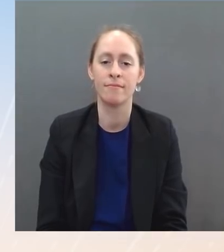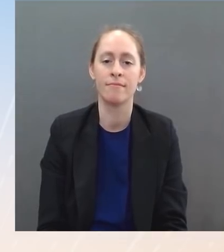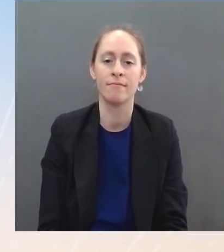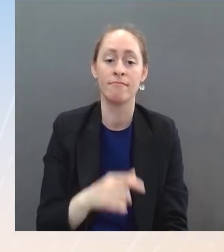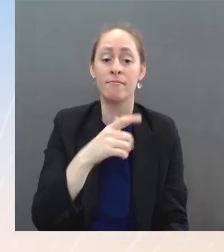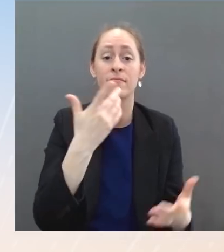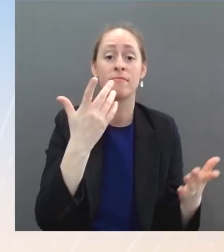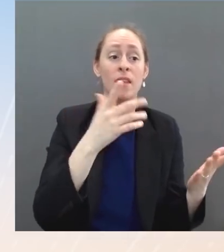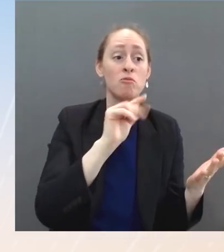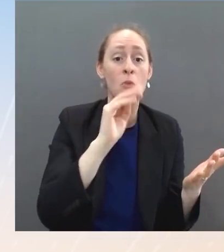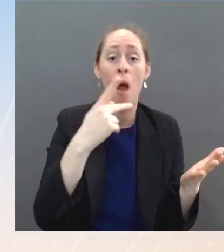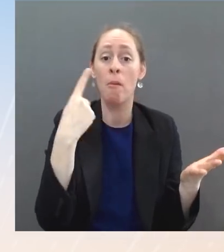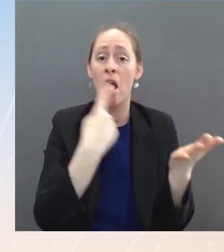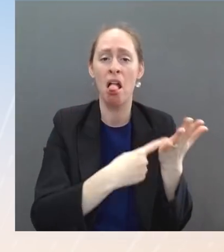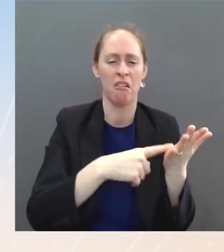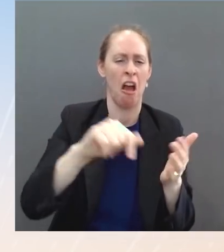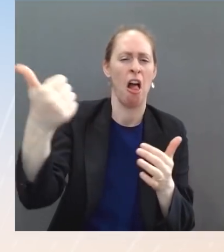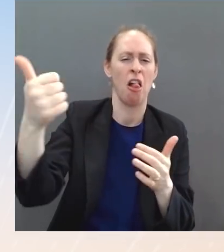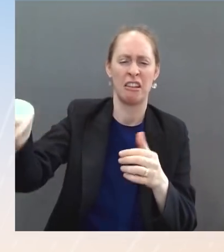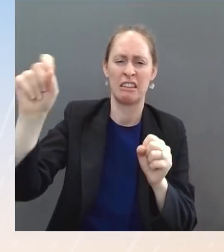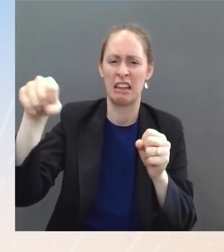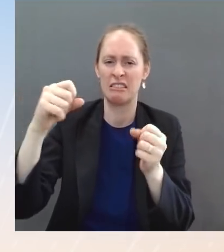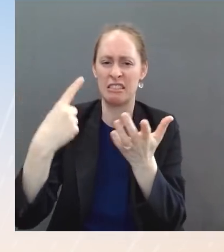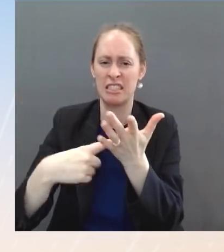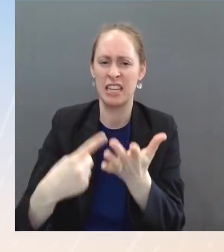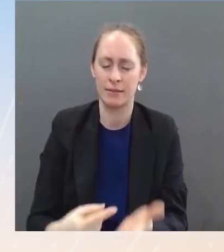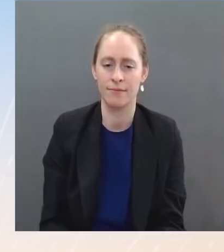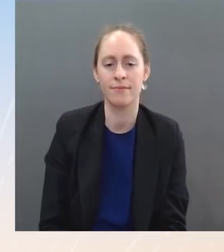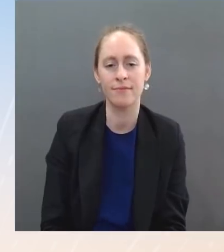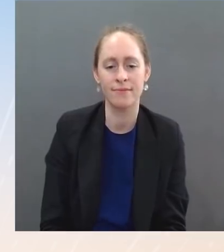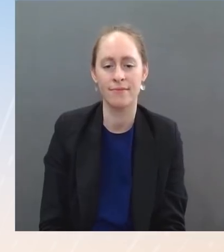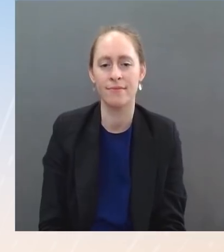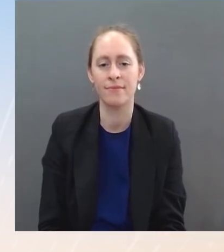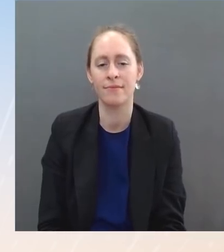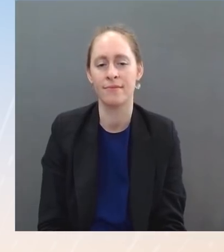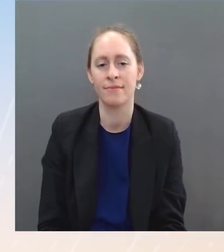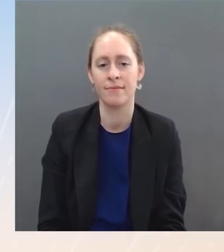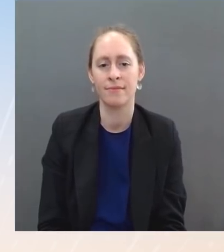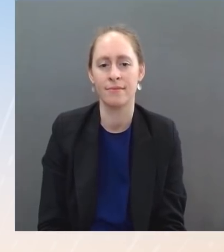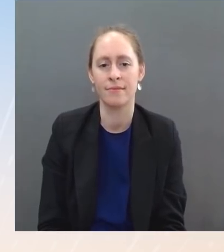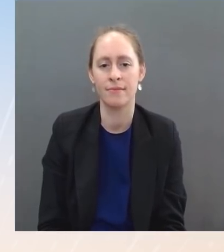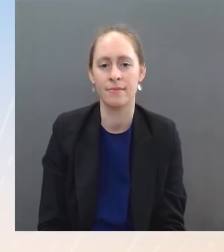setting terms for any potential resolution, President Zelenskyy said on "Face the Nation"